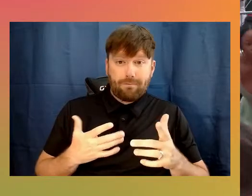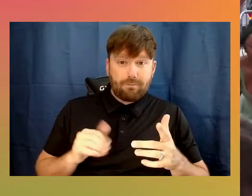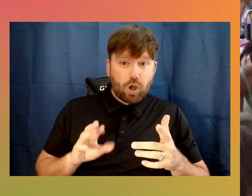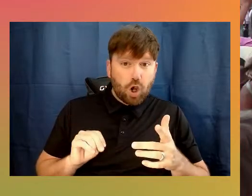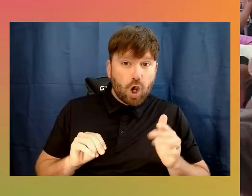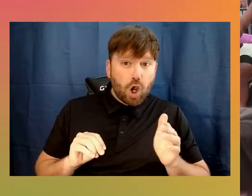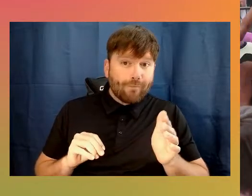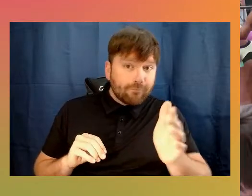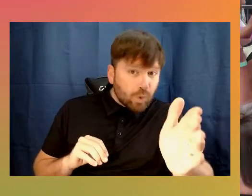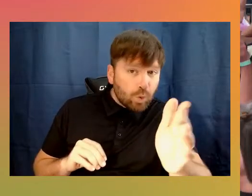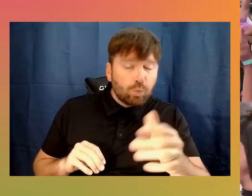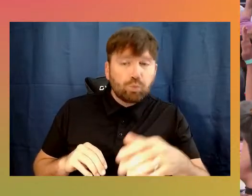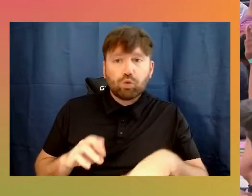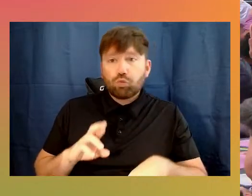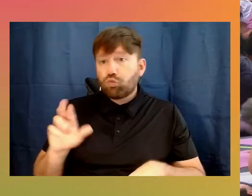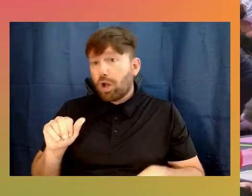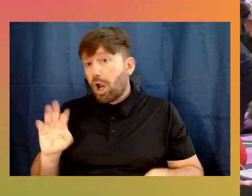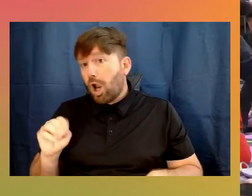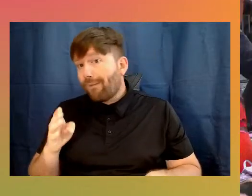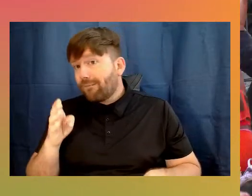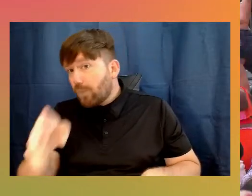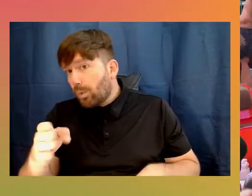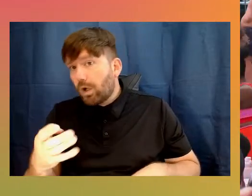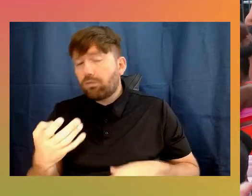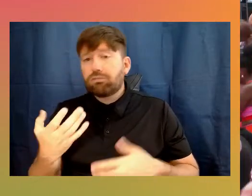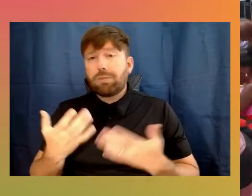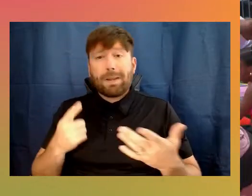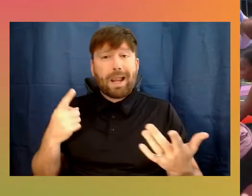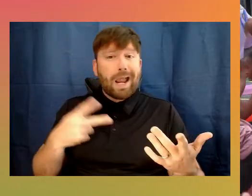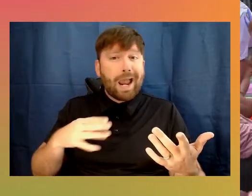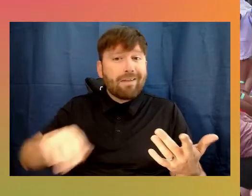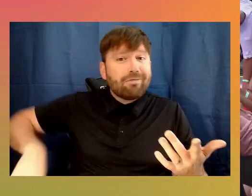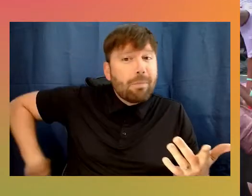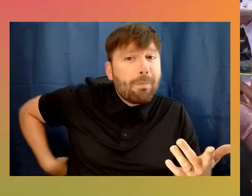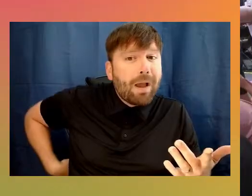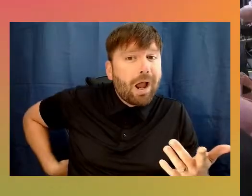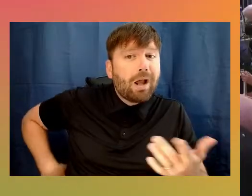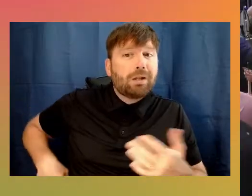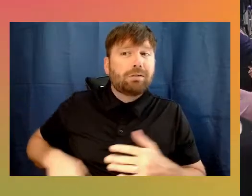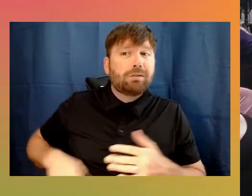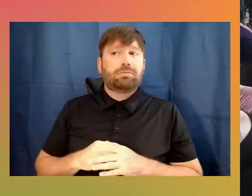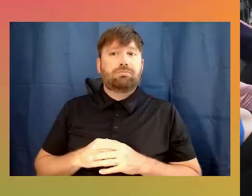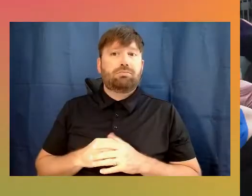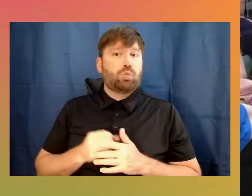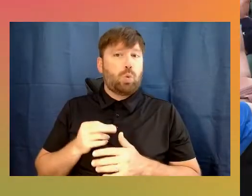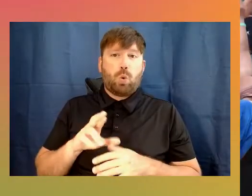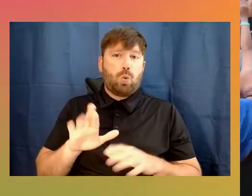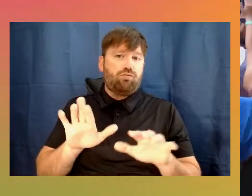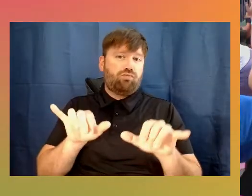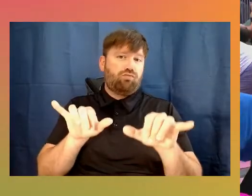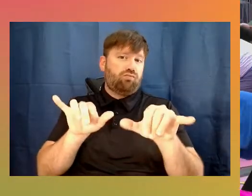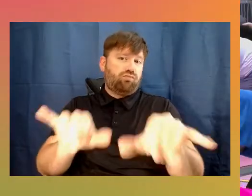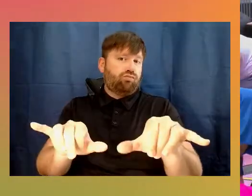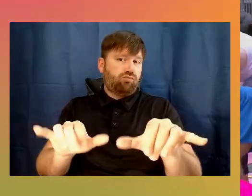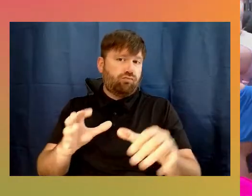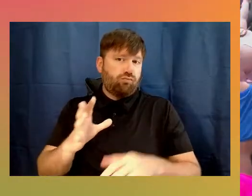MAYBE YOU TAKE THE LEFT ARM FORWARD OR THE RIGHT ARM FORWARD.